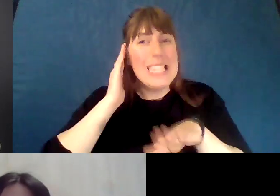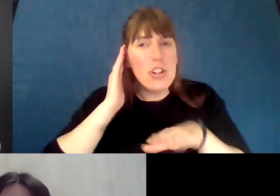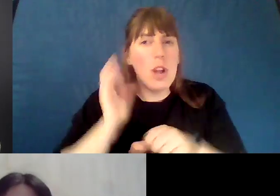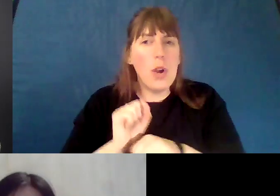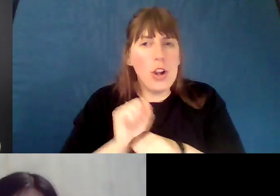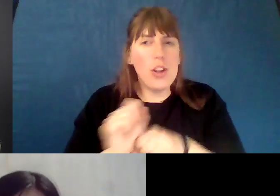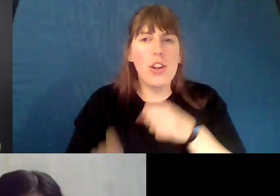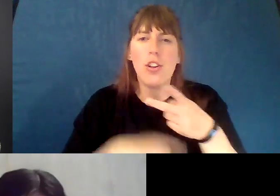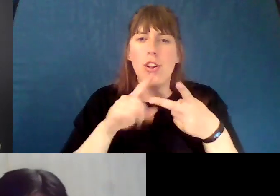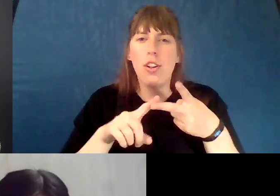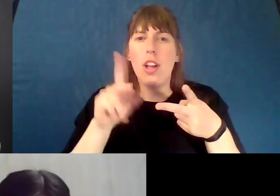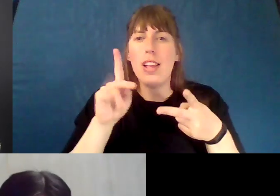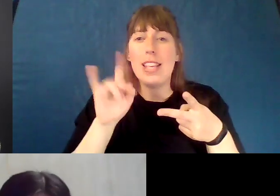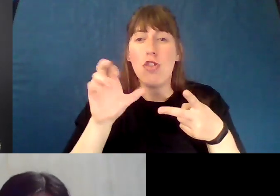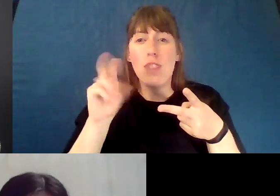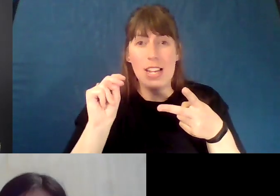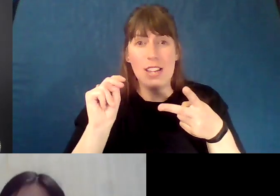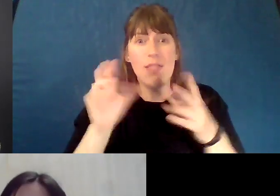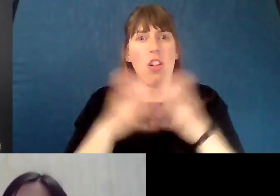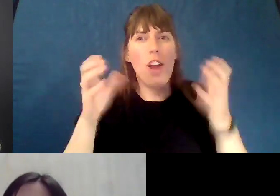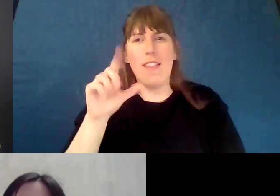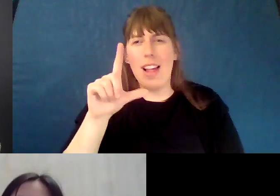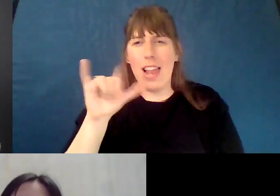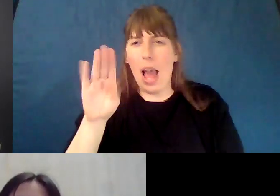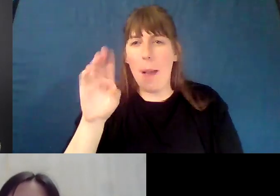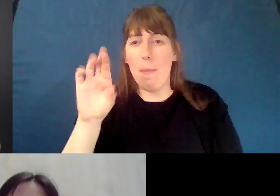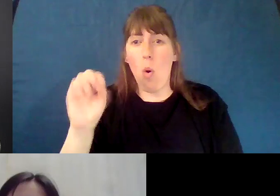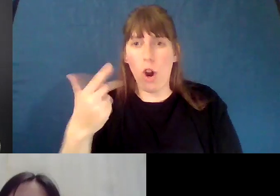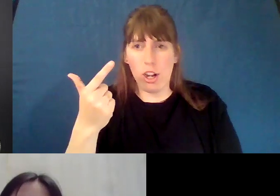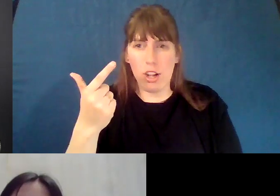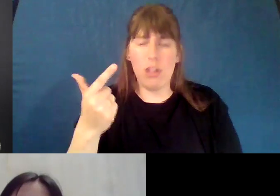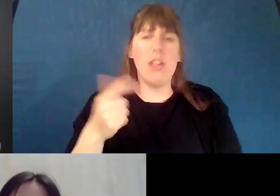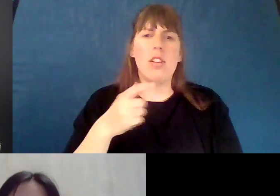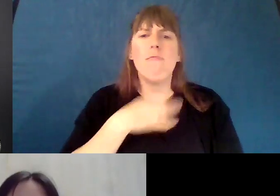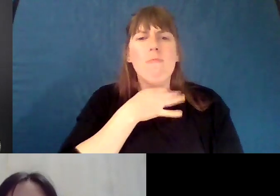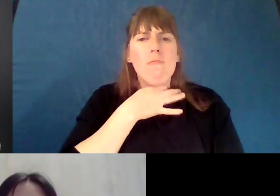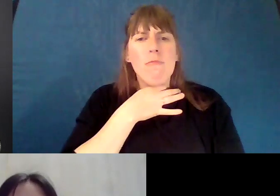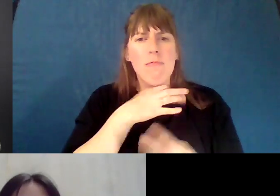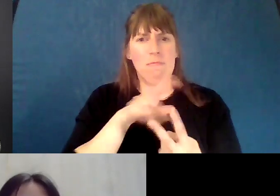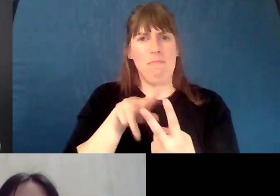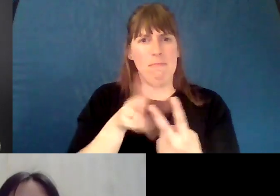and Kiran you do a lot of live work as well. So what is the difference for you between sort of